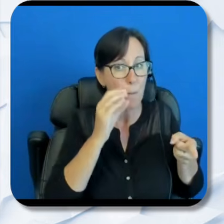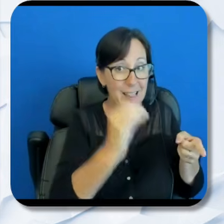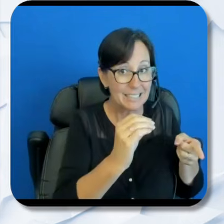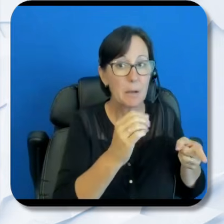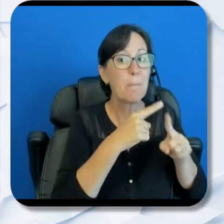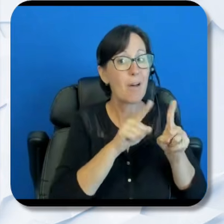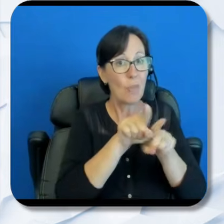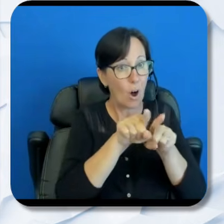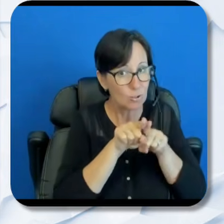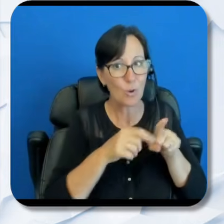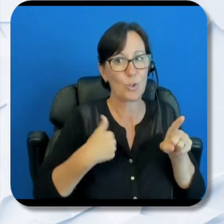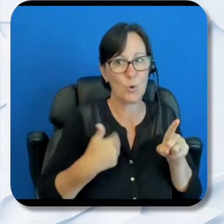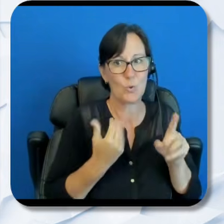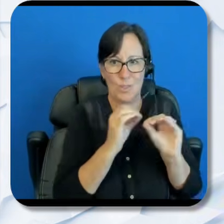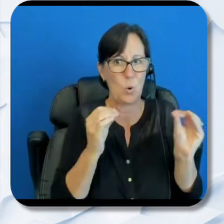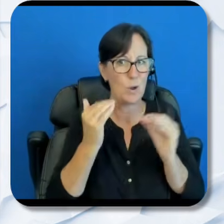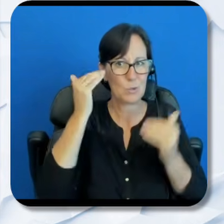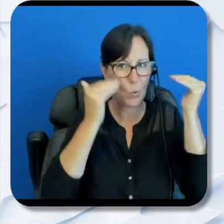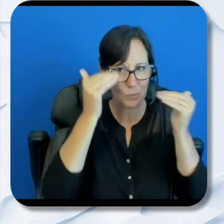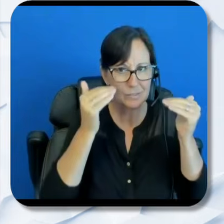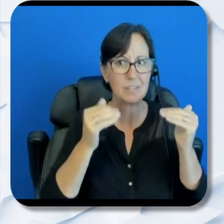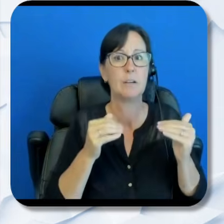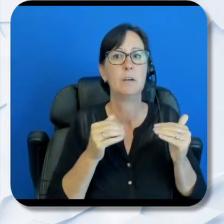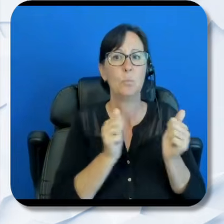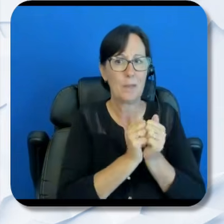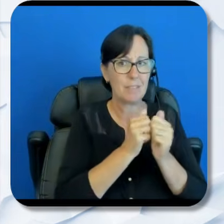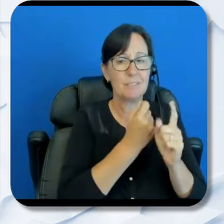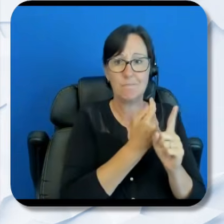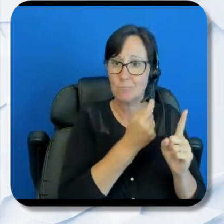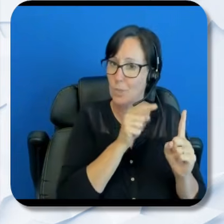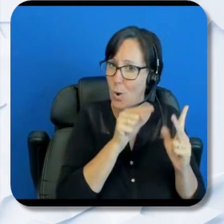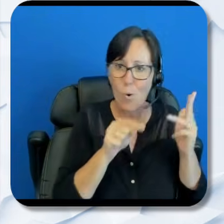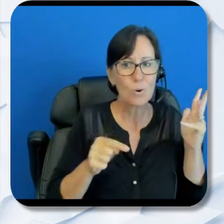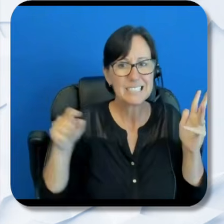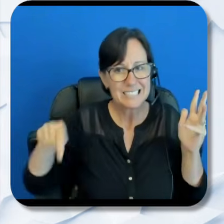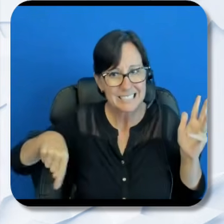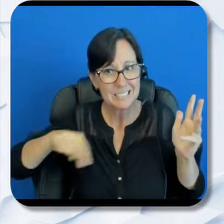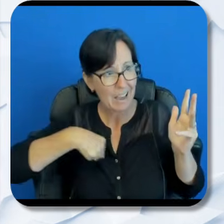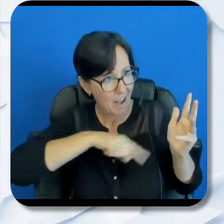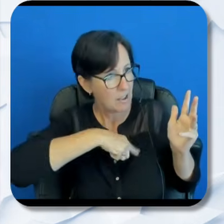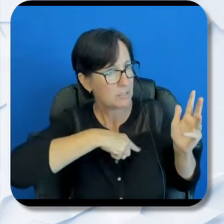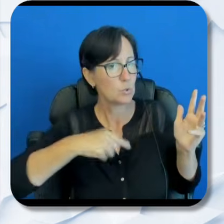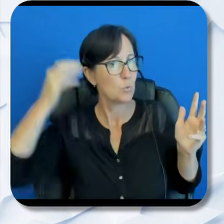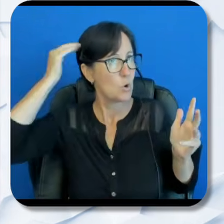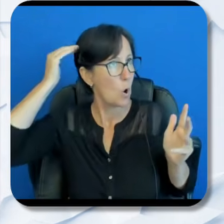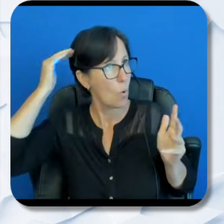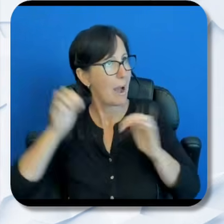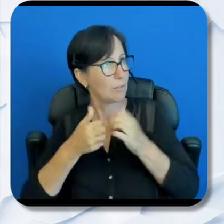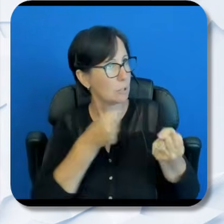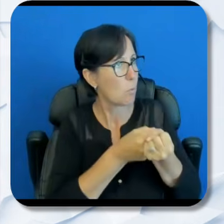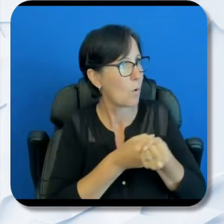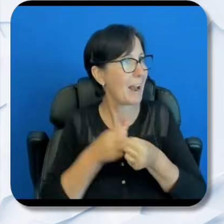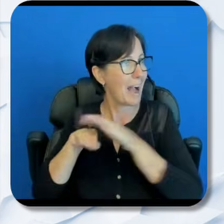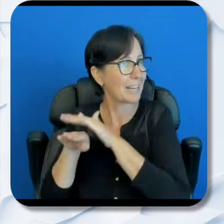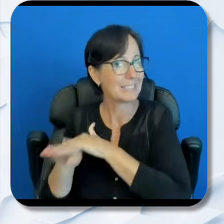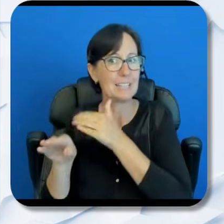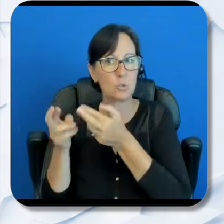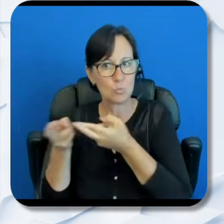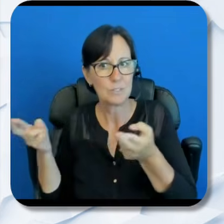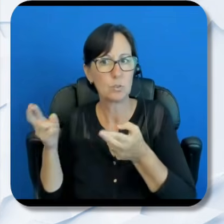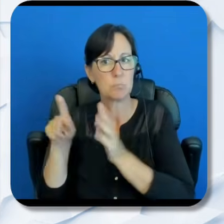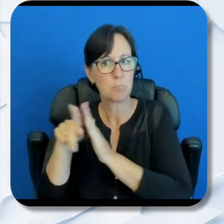Those students need our keen eye, our sharp access to policy and resources, and true partnership.